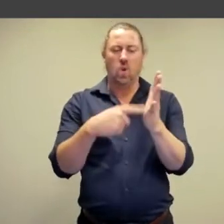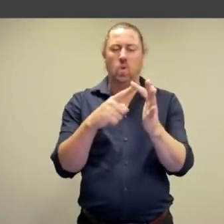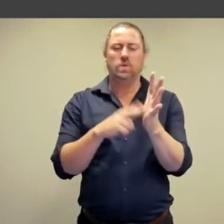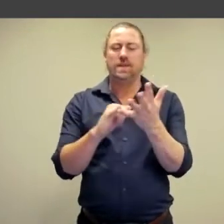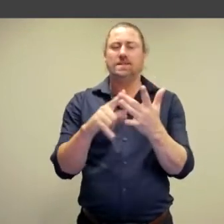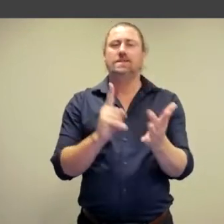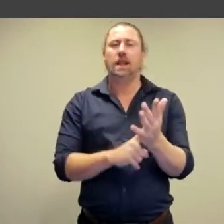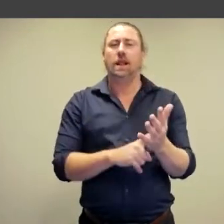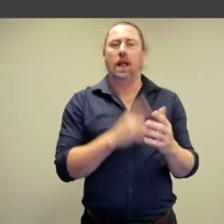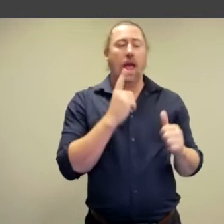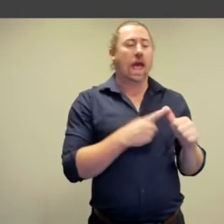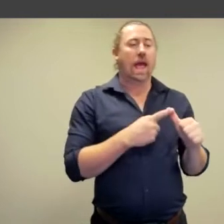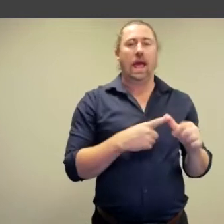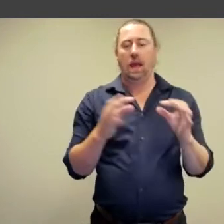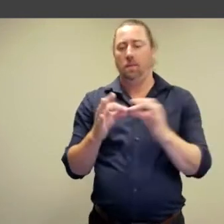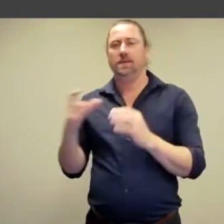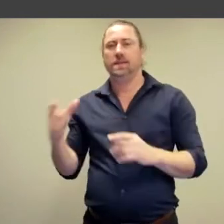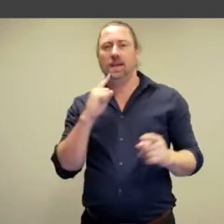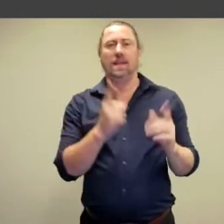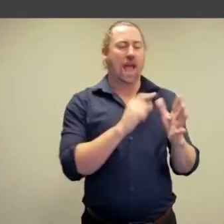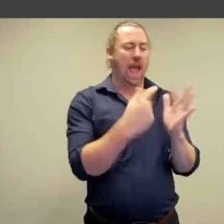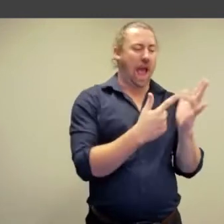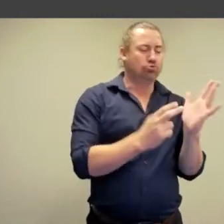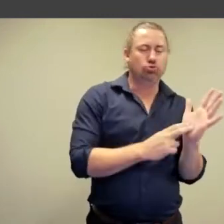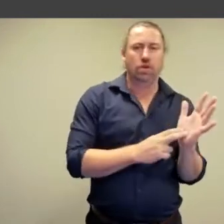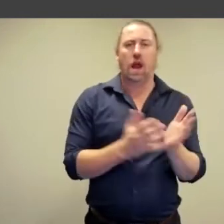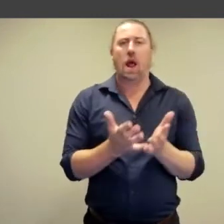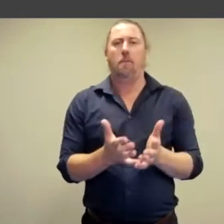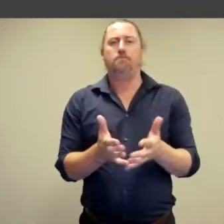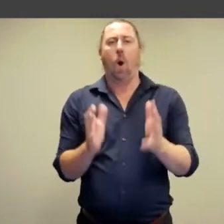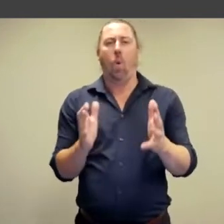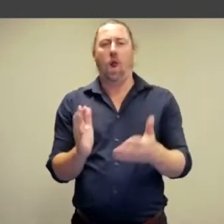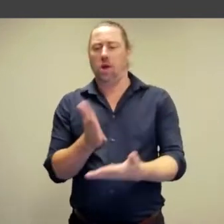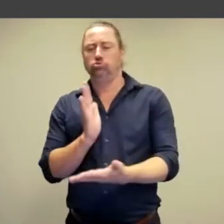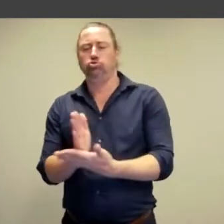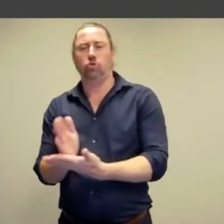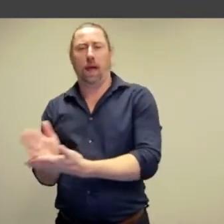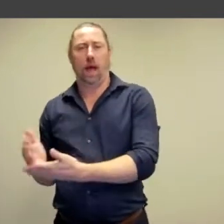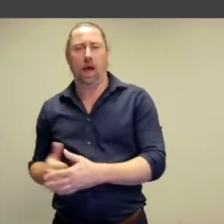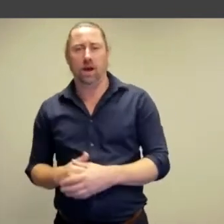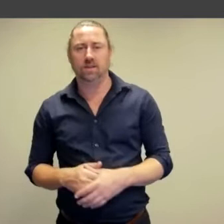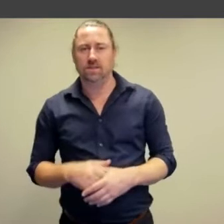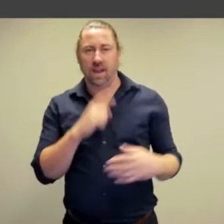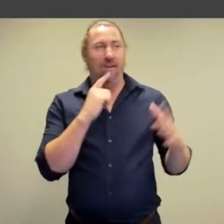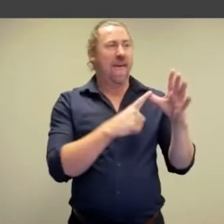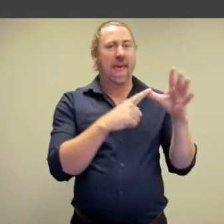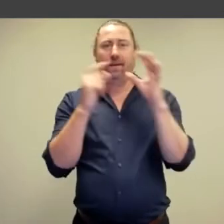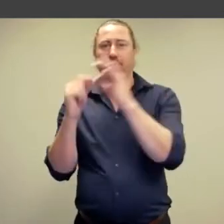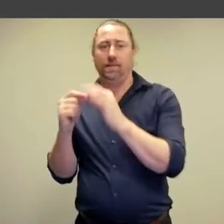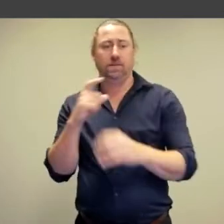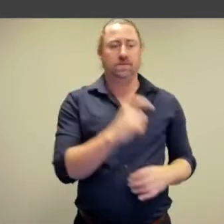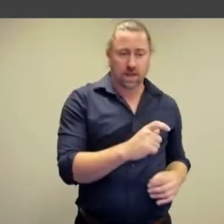apron, bowl, chopper.